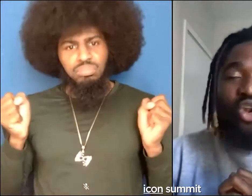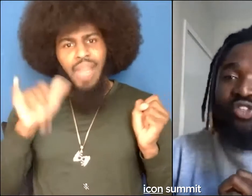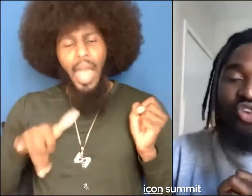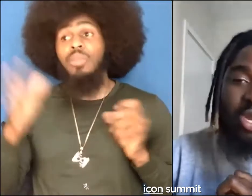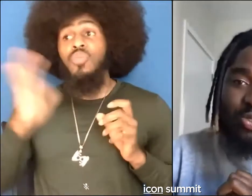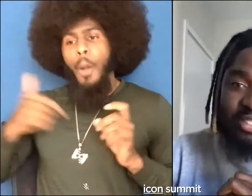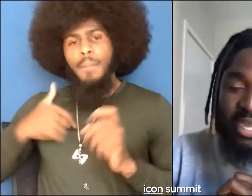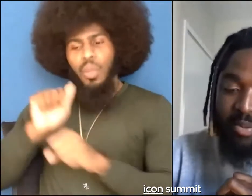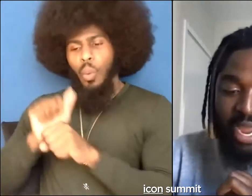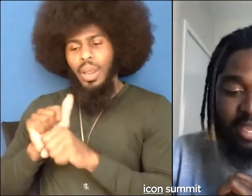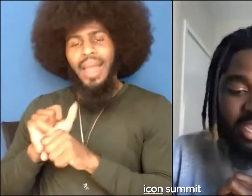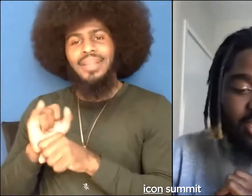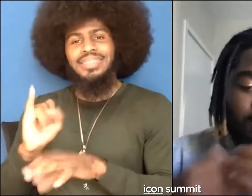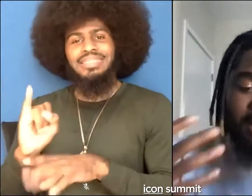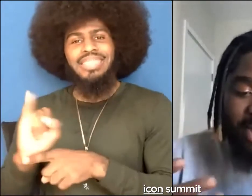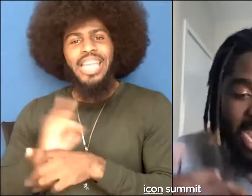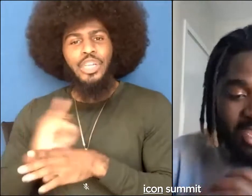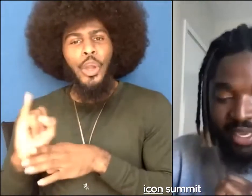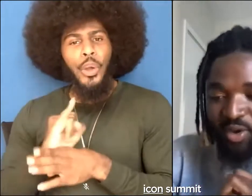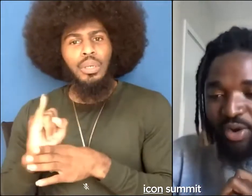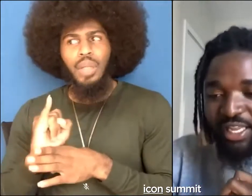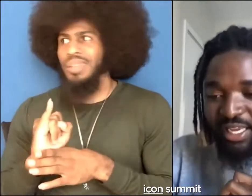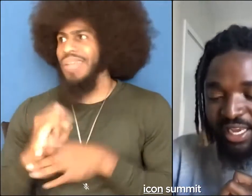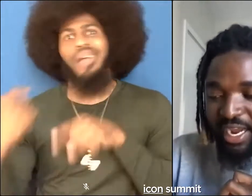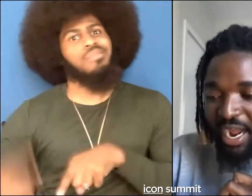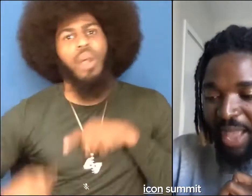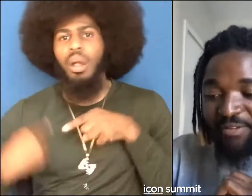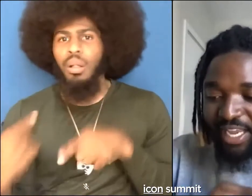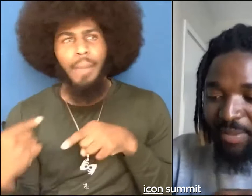I had a lot of struggles coming in, you know, being Black, being the only African in my